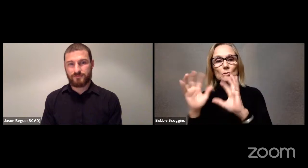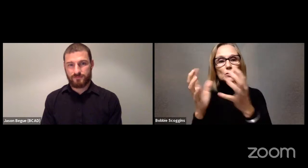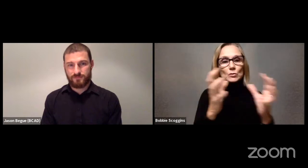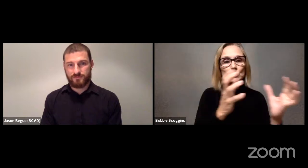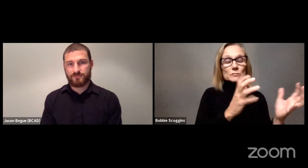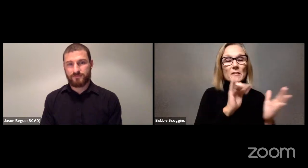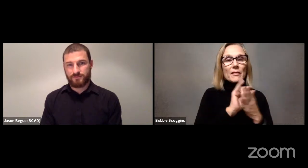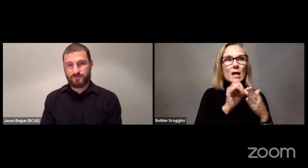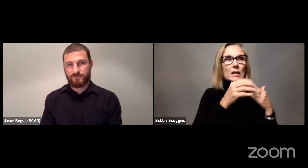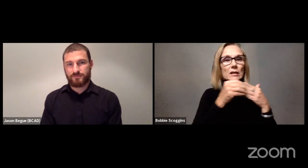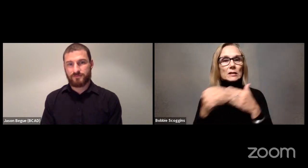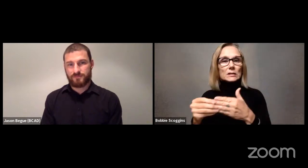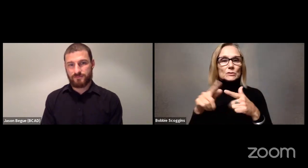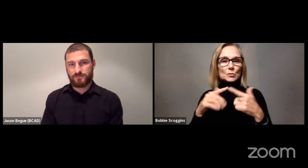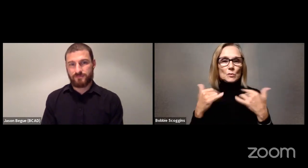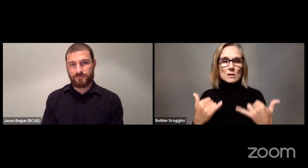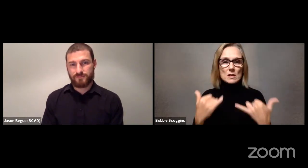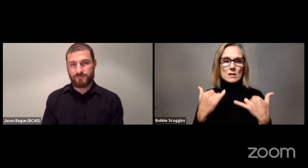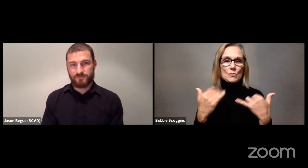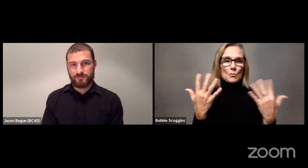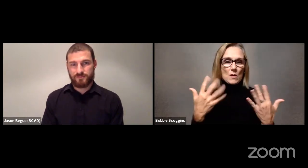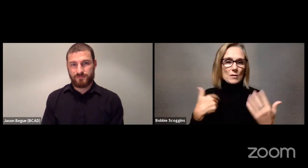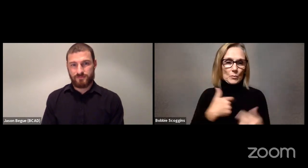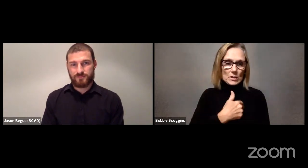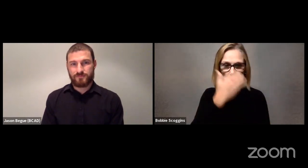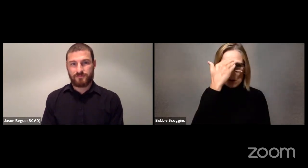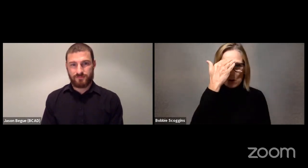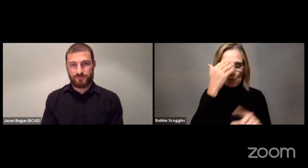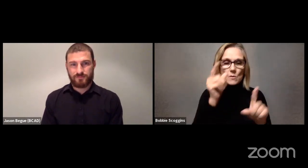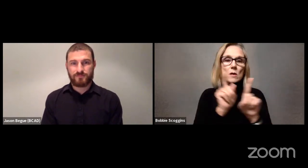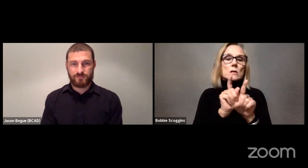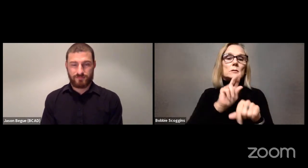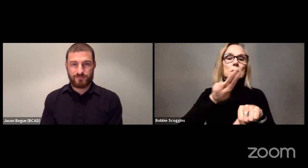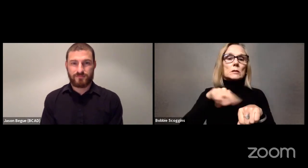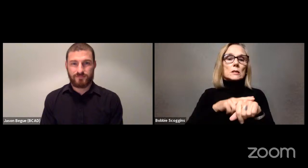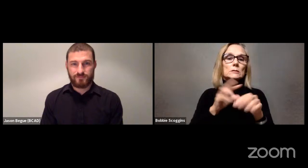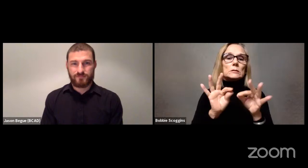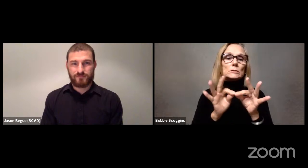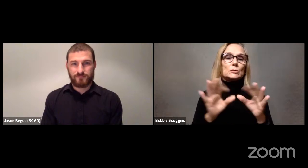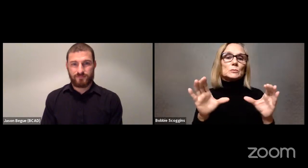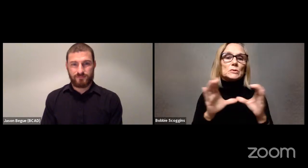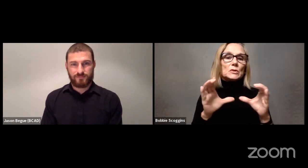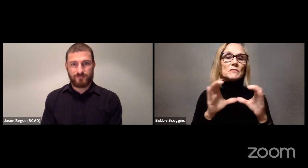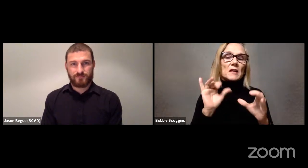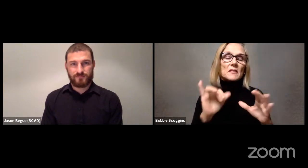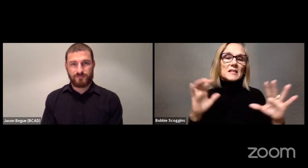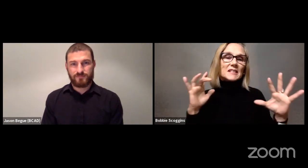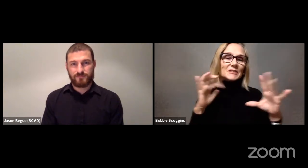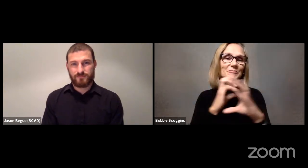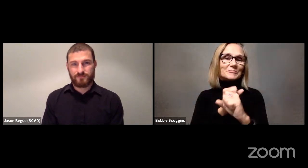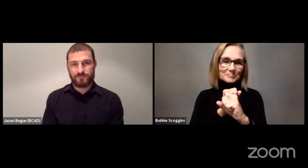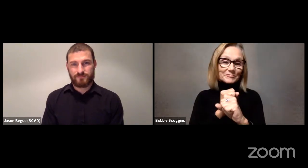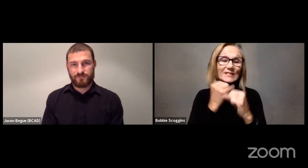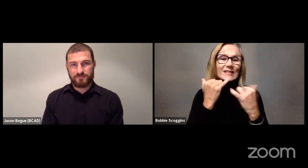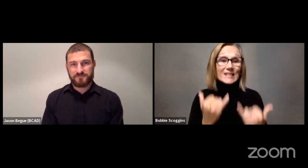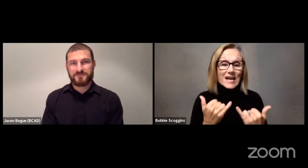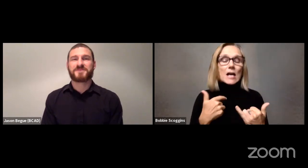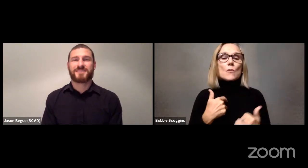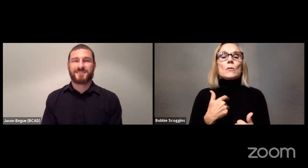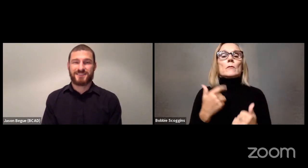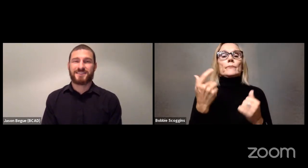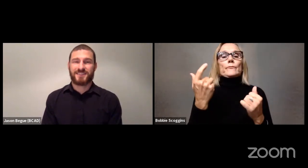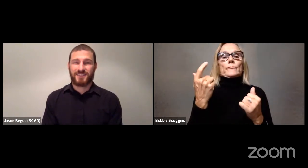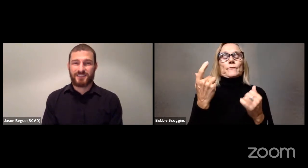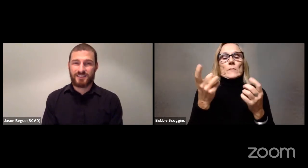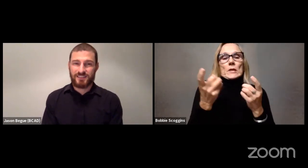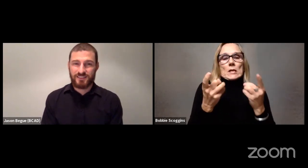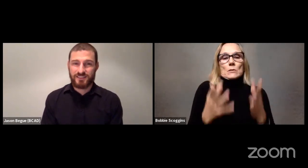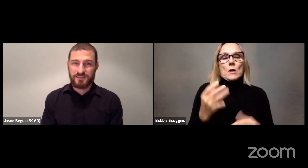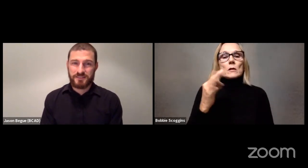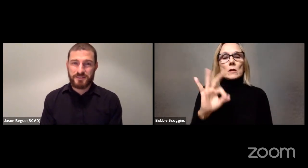NAD and RID, and that's led to the testing process as we know it today. So I've been